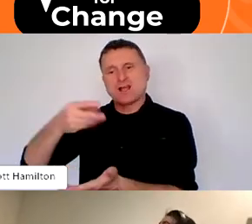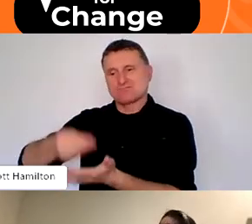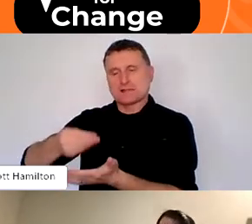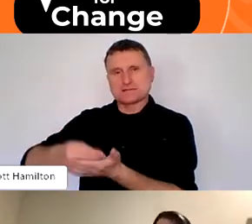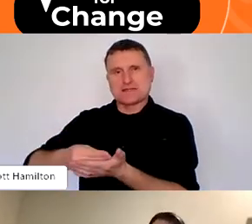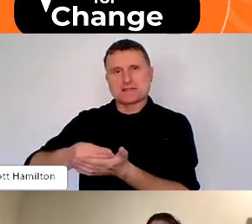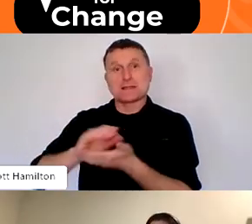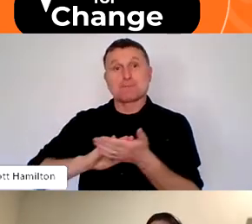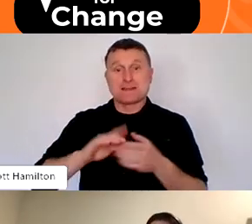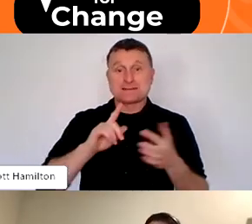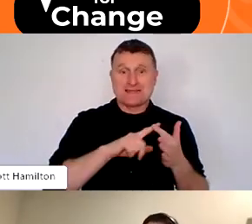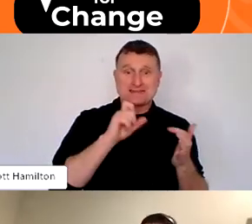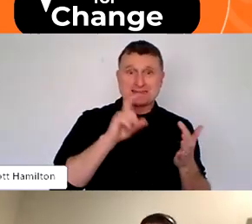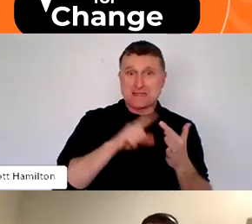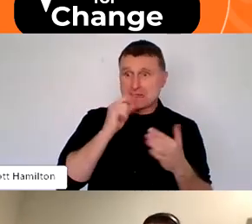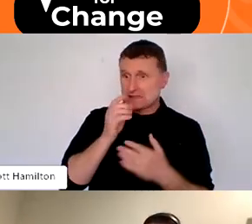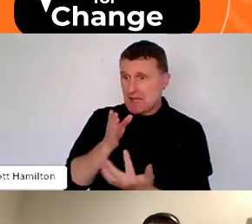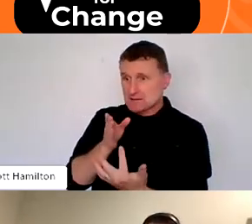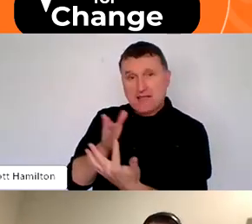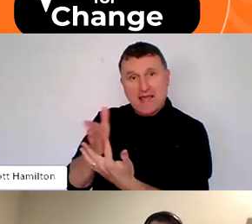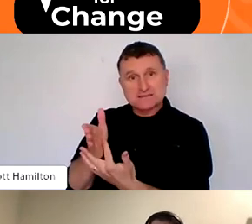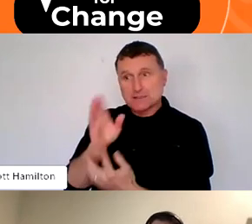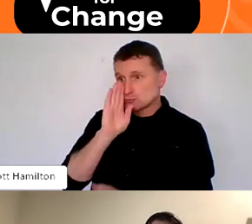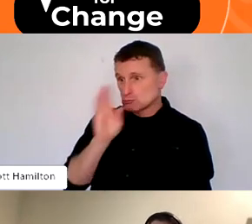could access that directly. There would, of course, need to be checks